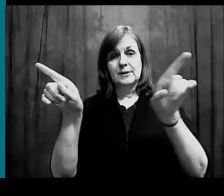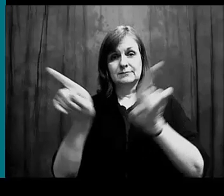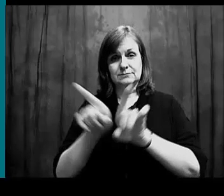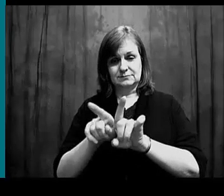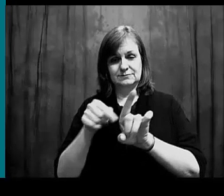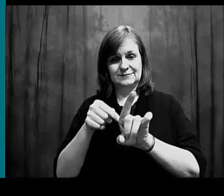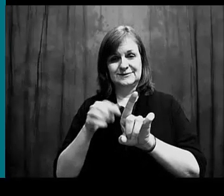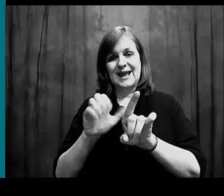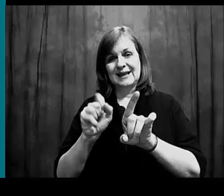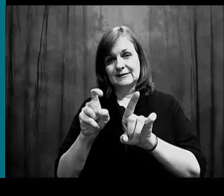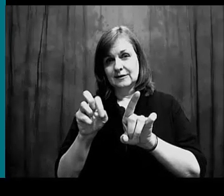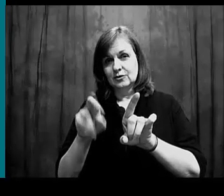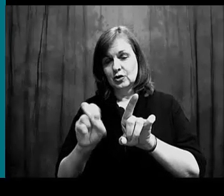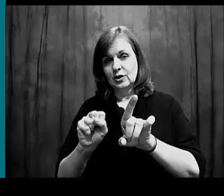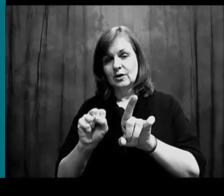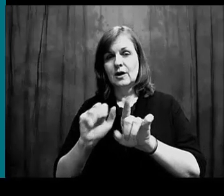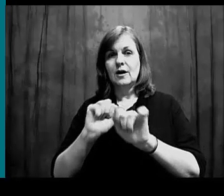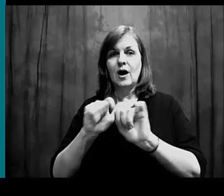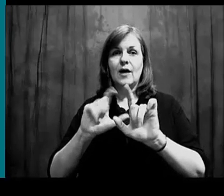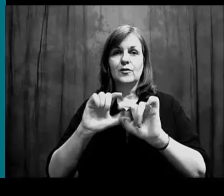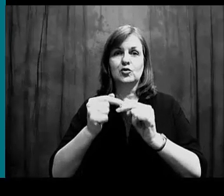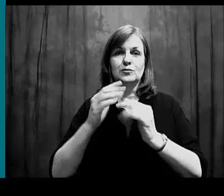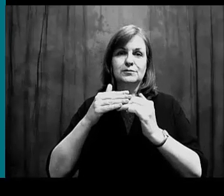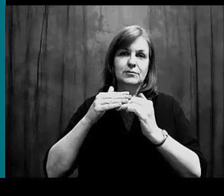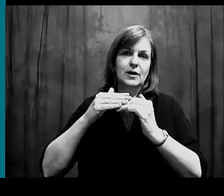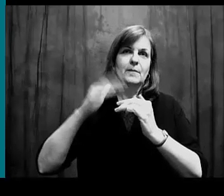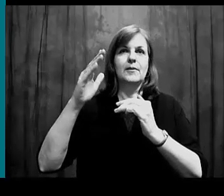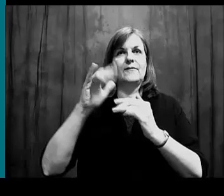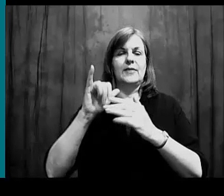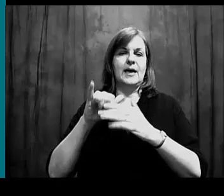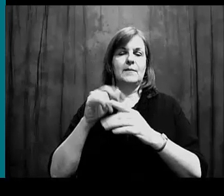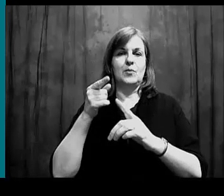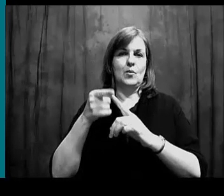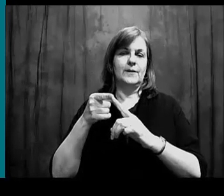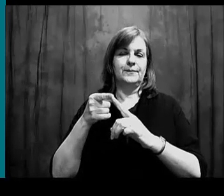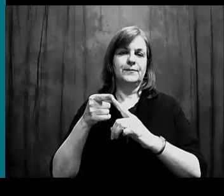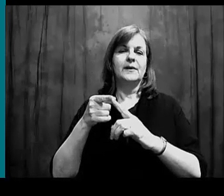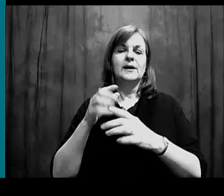and all of the groups of organisms following that common ancestor